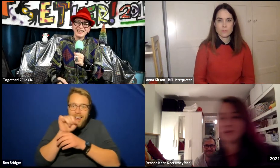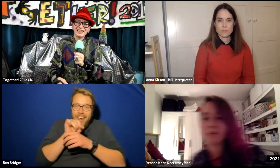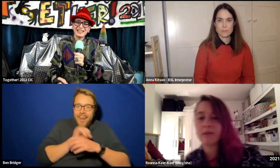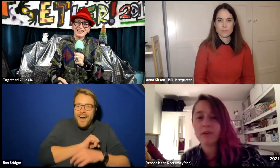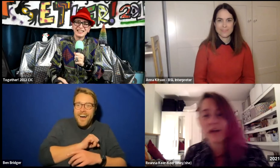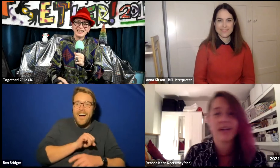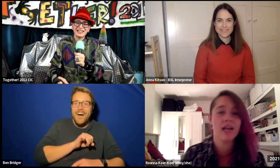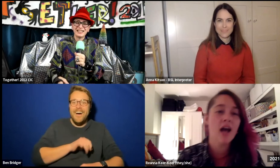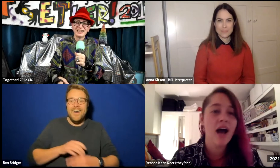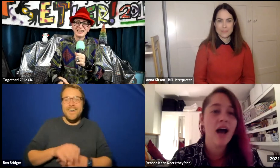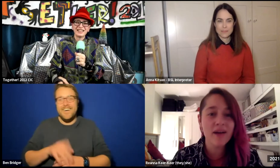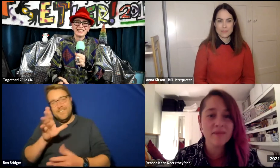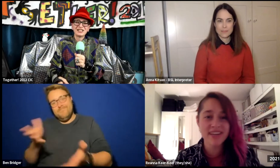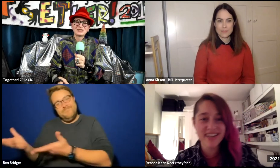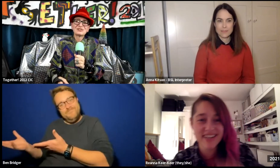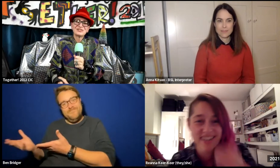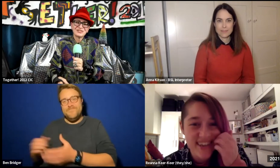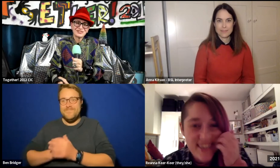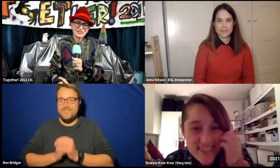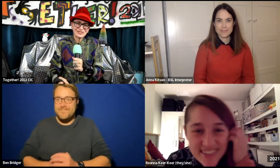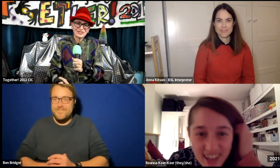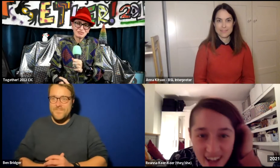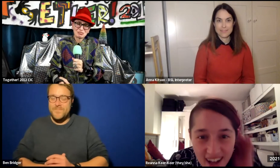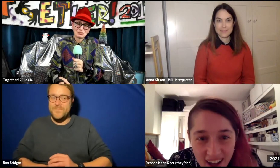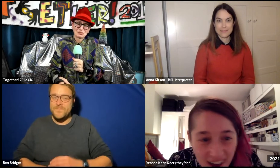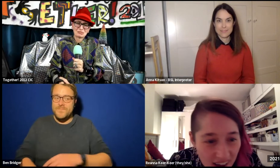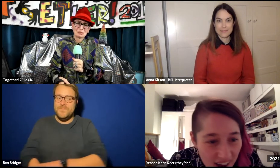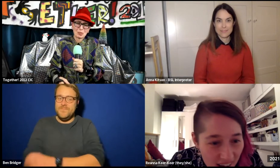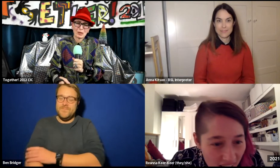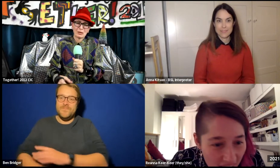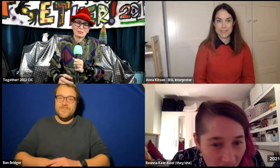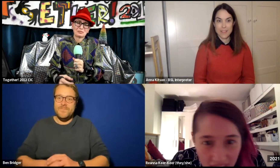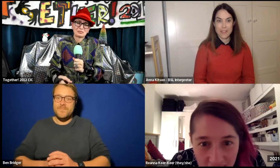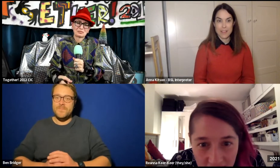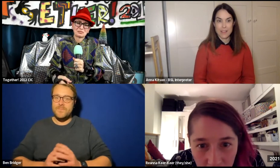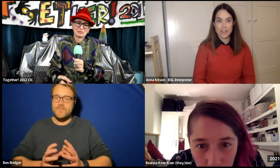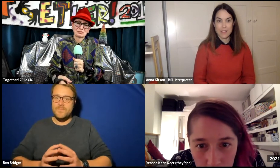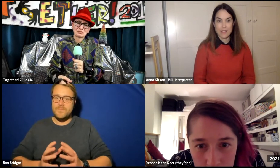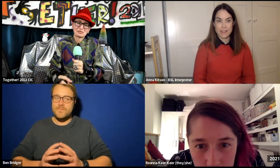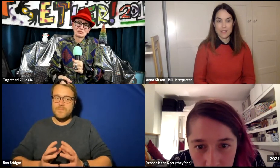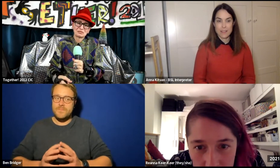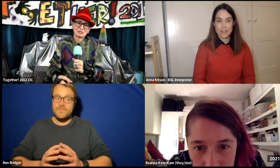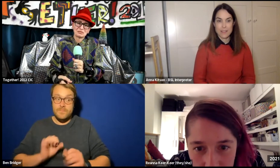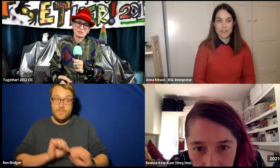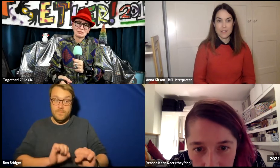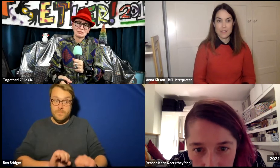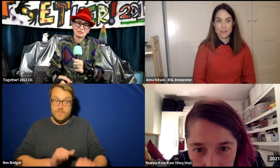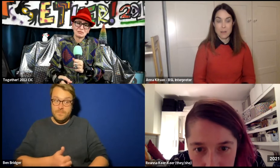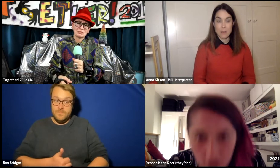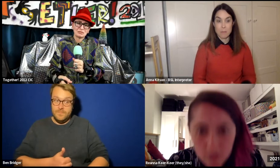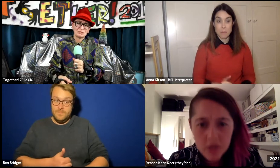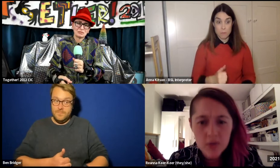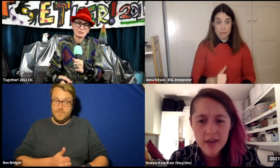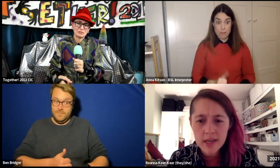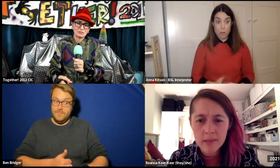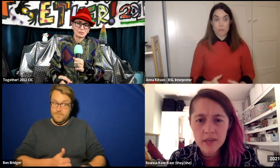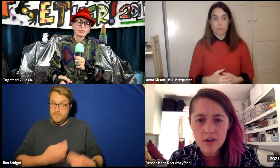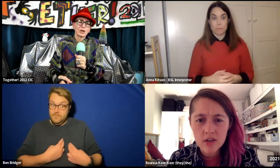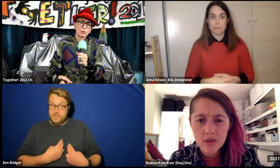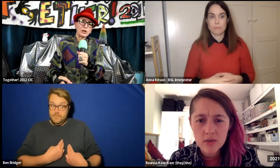the picture, I'm going to embarrass him. It says unmute myself but you can hear me.